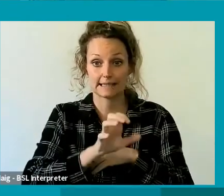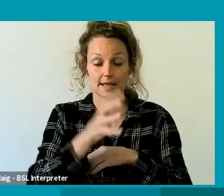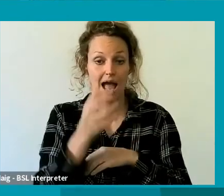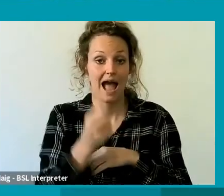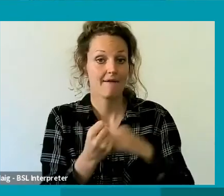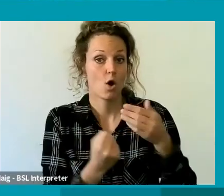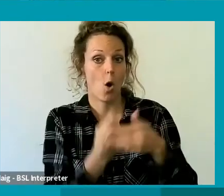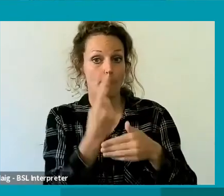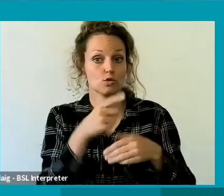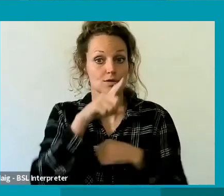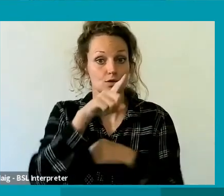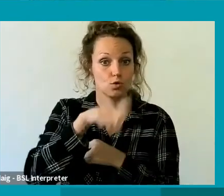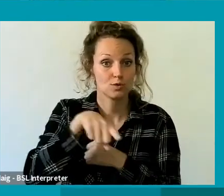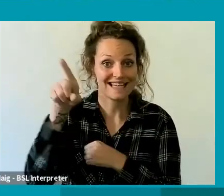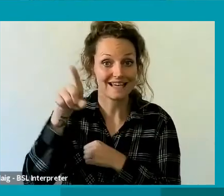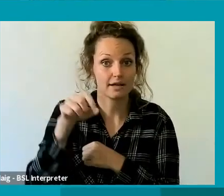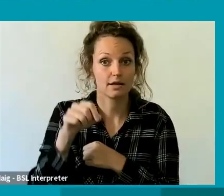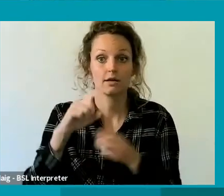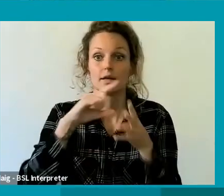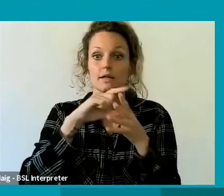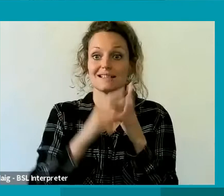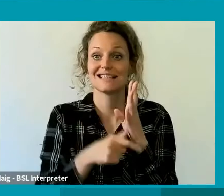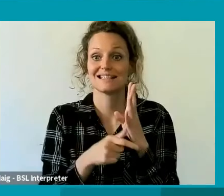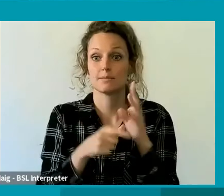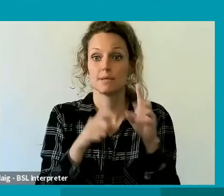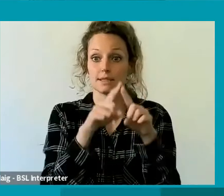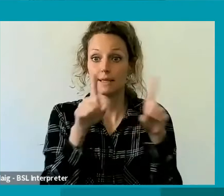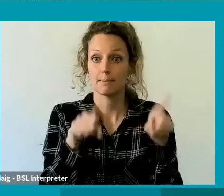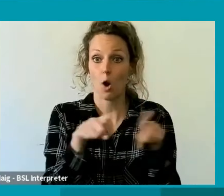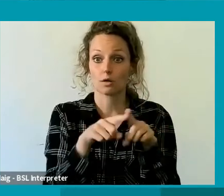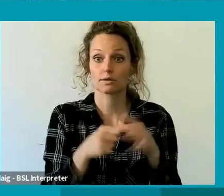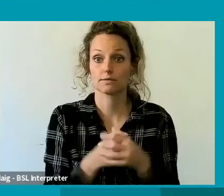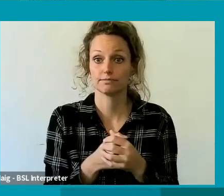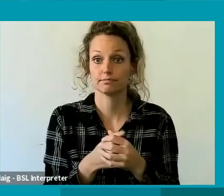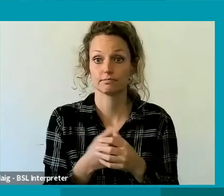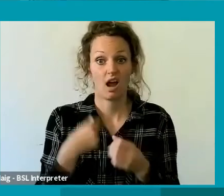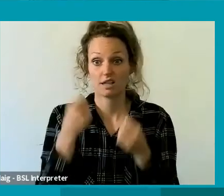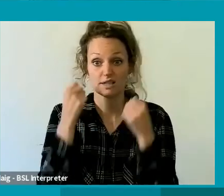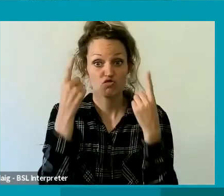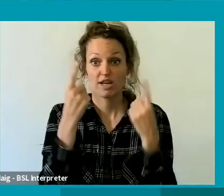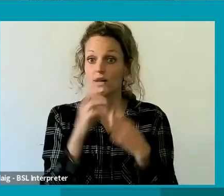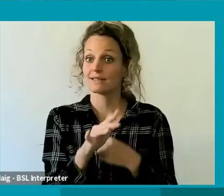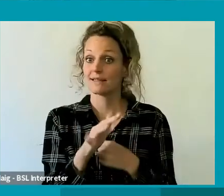I had no idea that this was here until a few days ago,